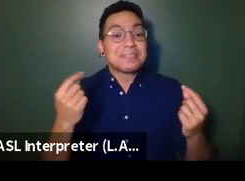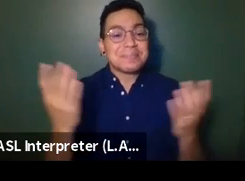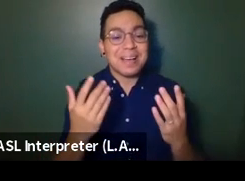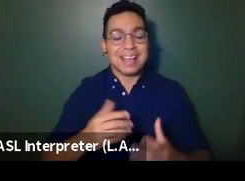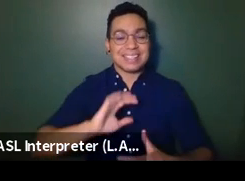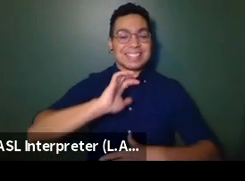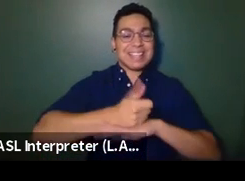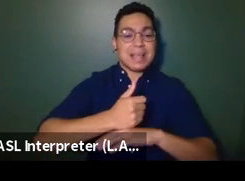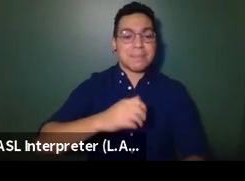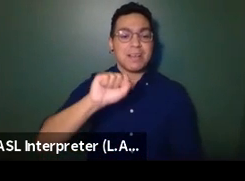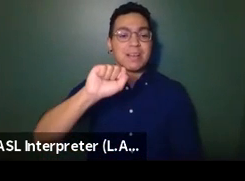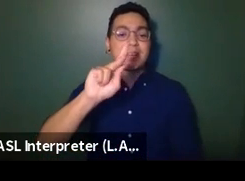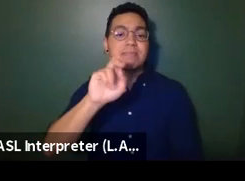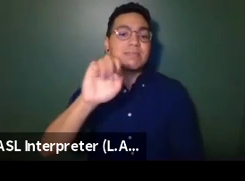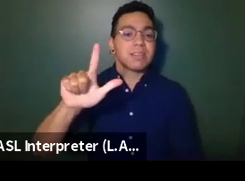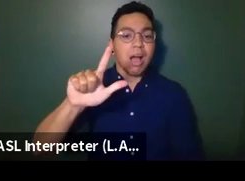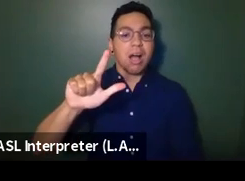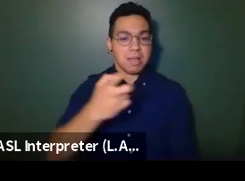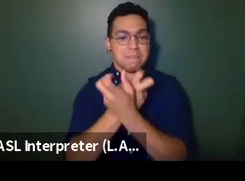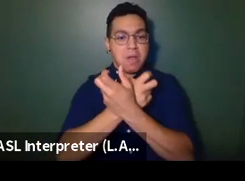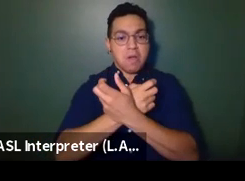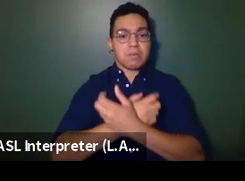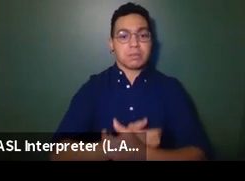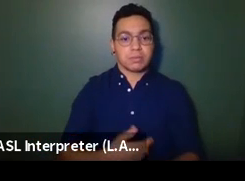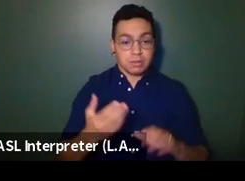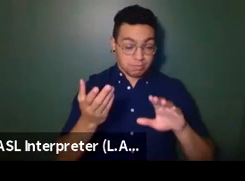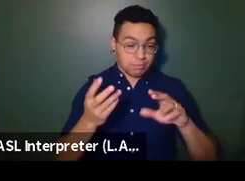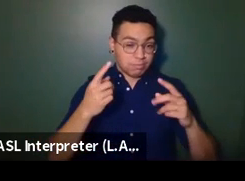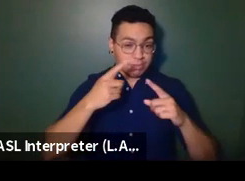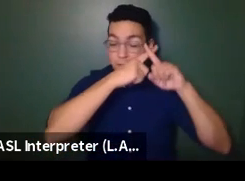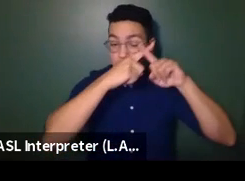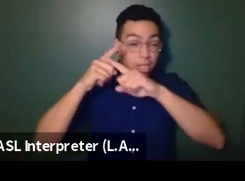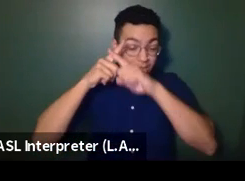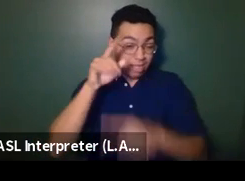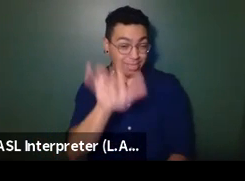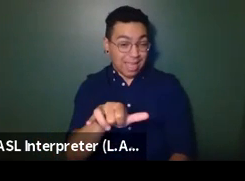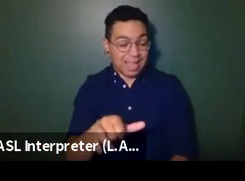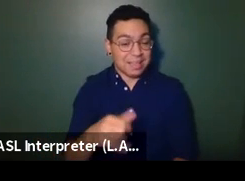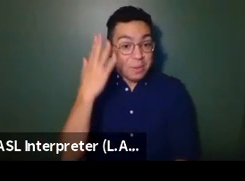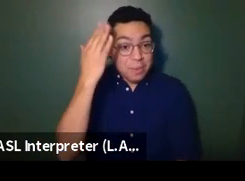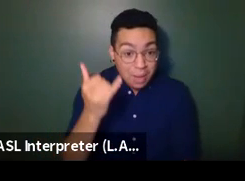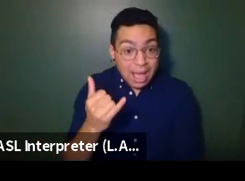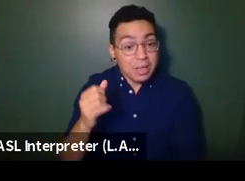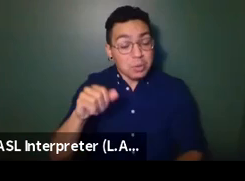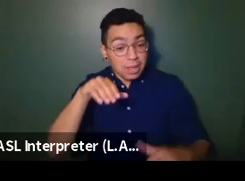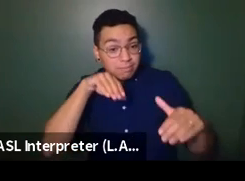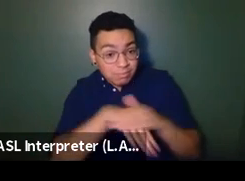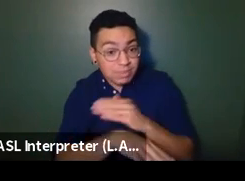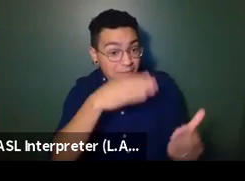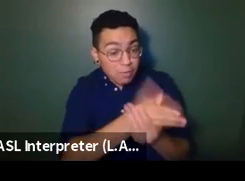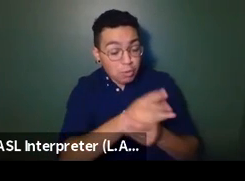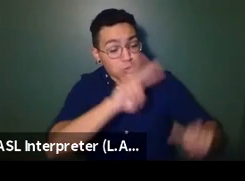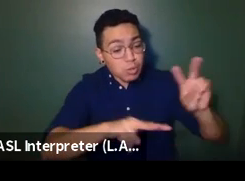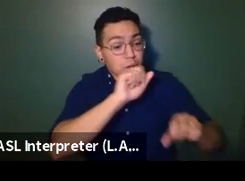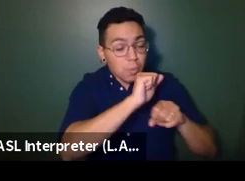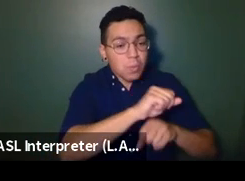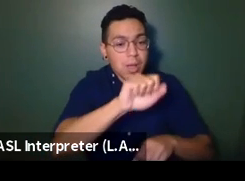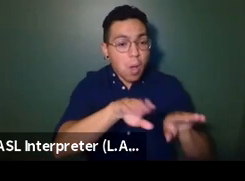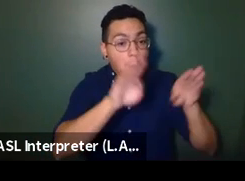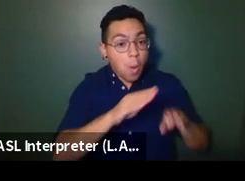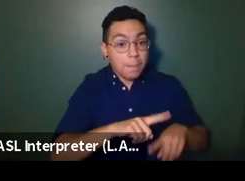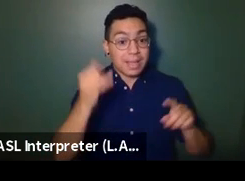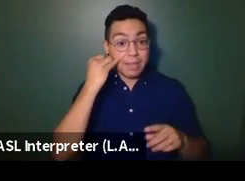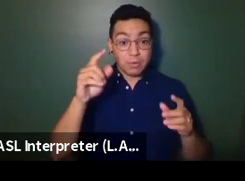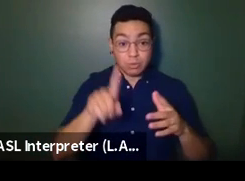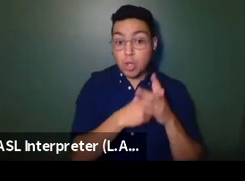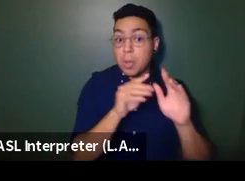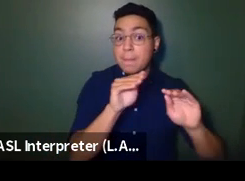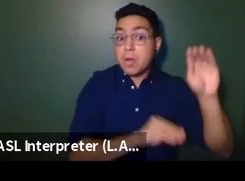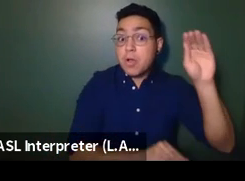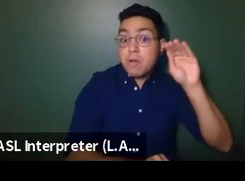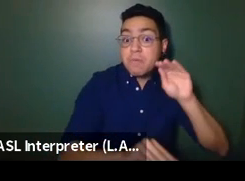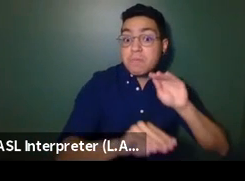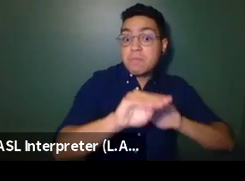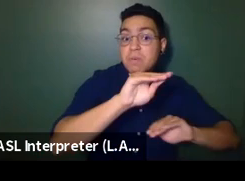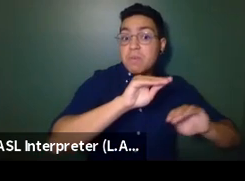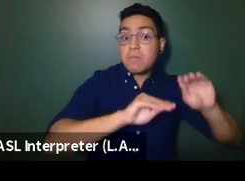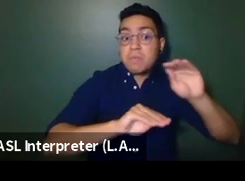Katherine Livick - ESD 112: Because it's you'll see a folder in Google Drive labeled "Classroom". There's work in there. You can look at stuff, you can open stuff up, that's fine. But if you start moving stuff around in there it's going to really confuse